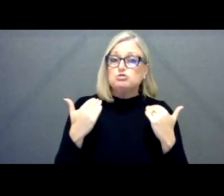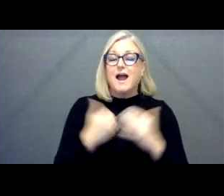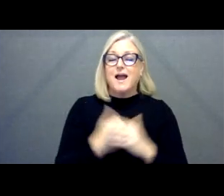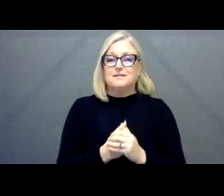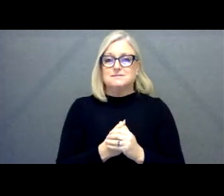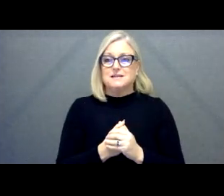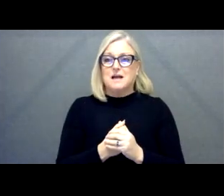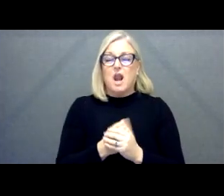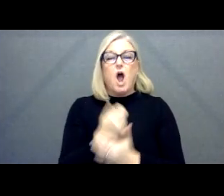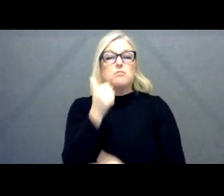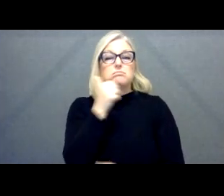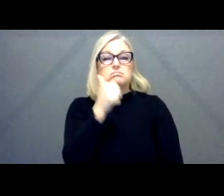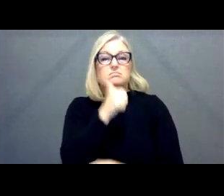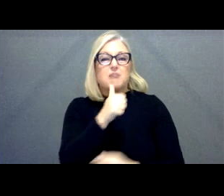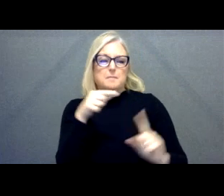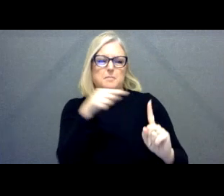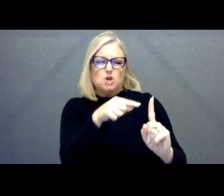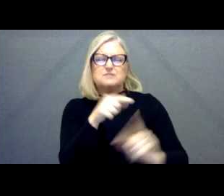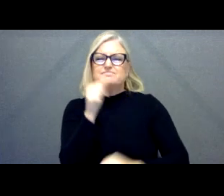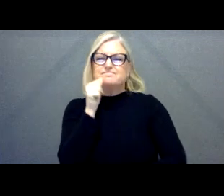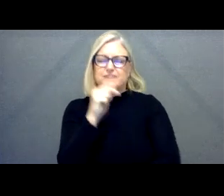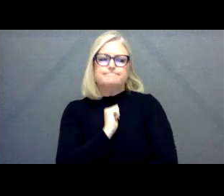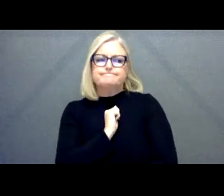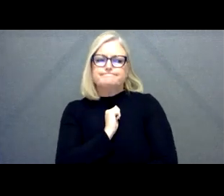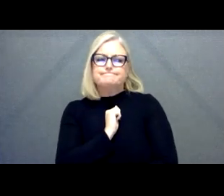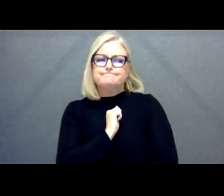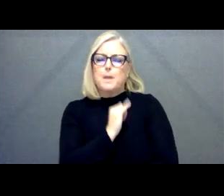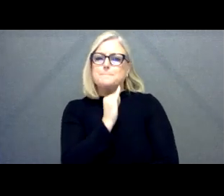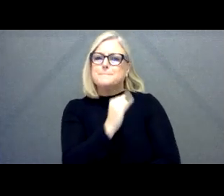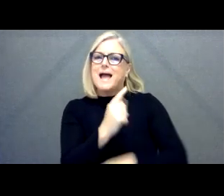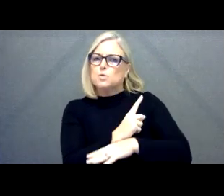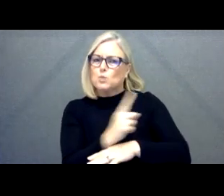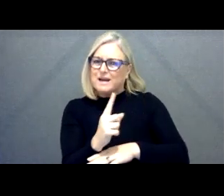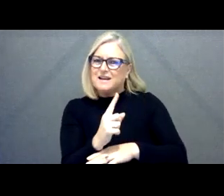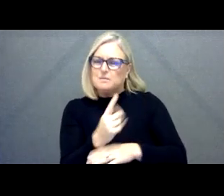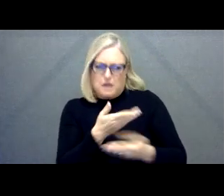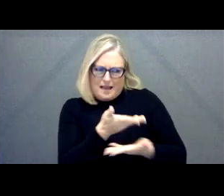the order and go hey what what seems to be the blockage here what's the barriers what can we